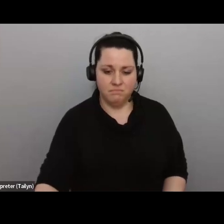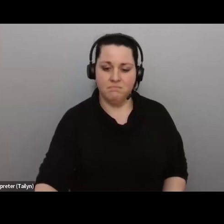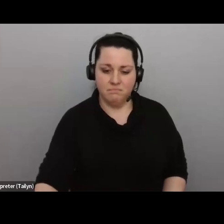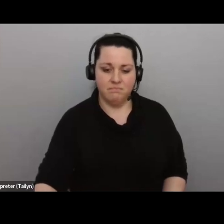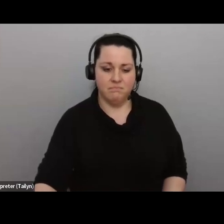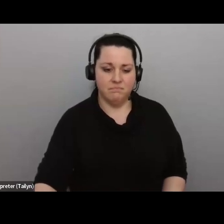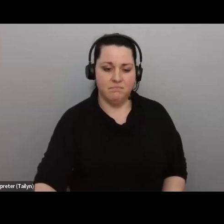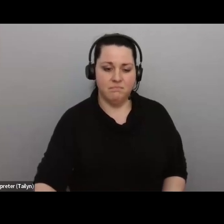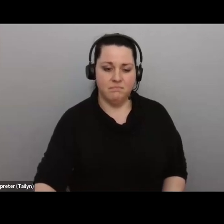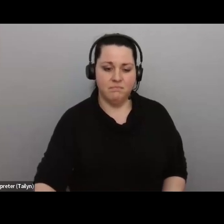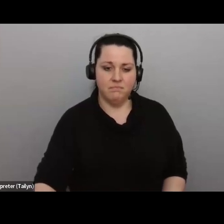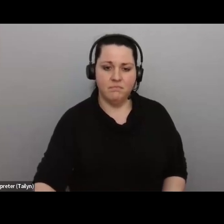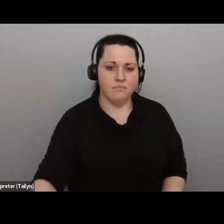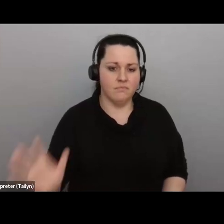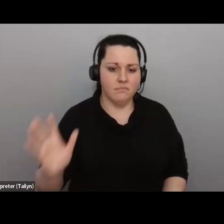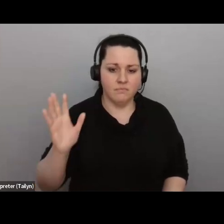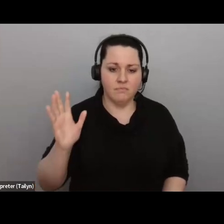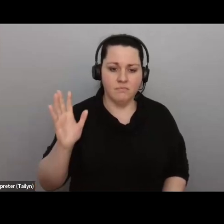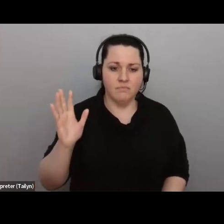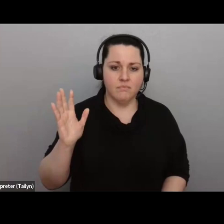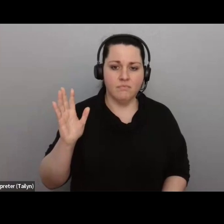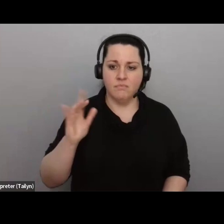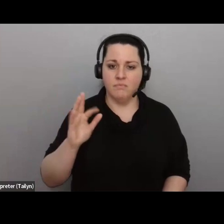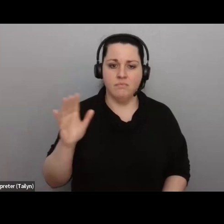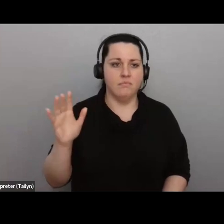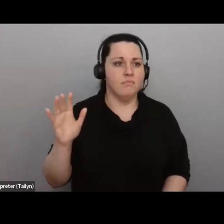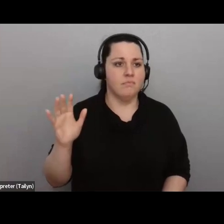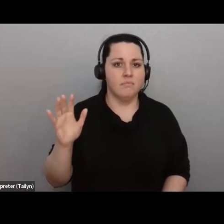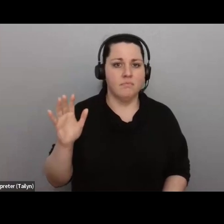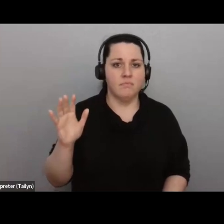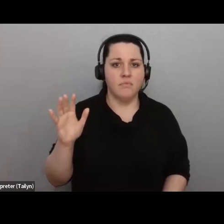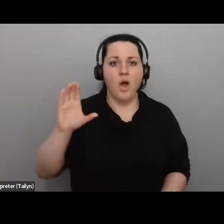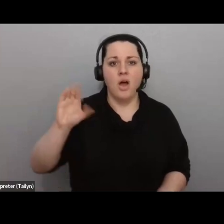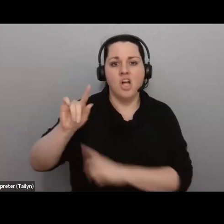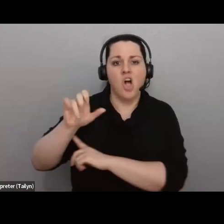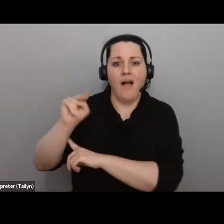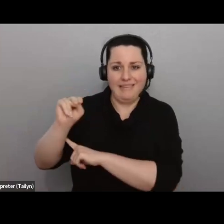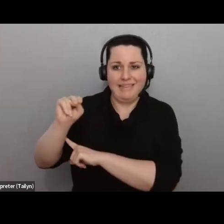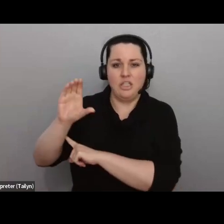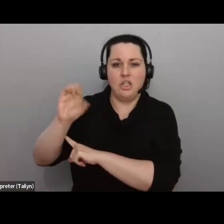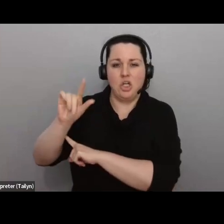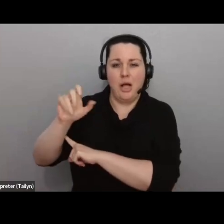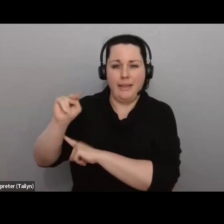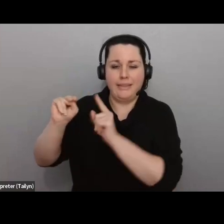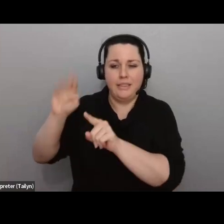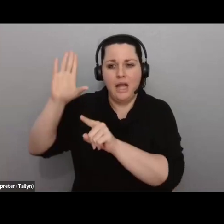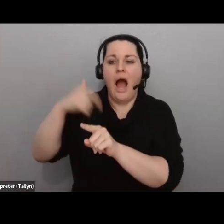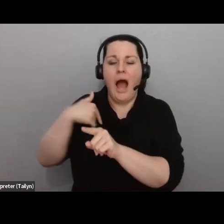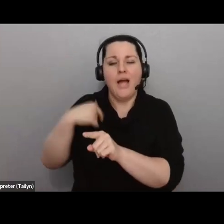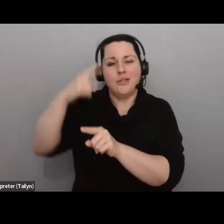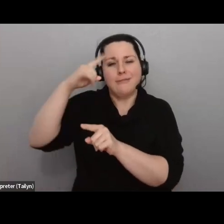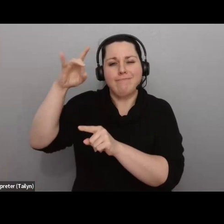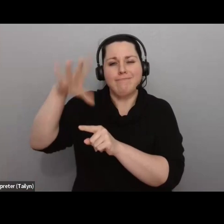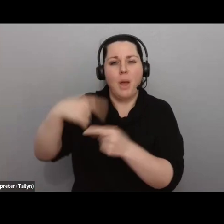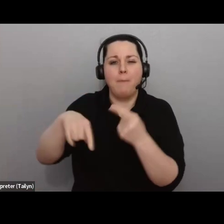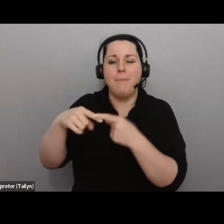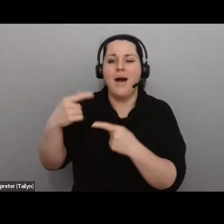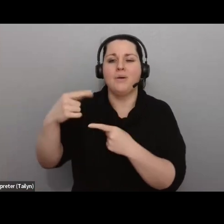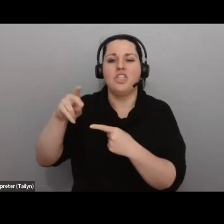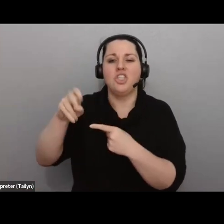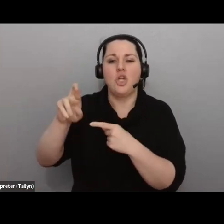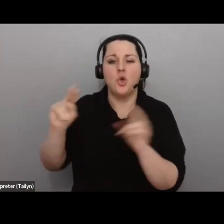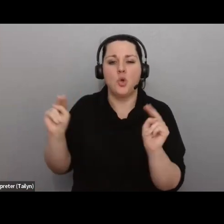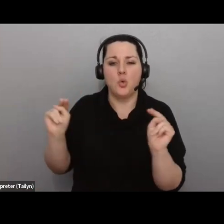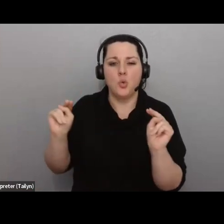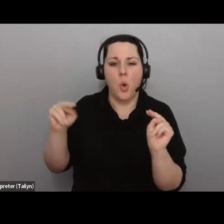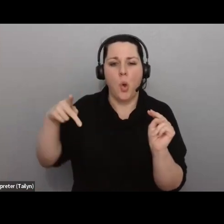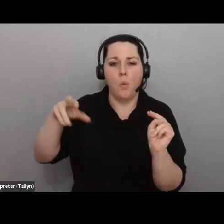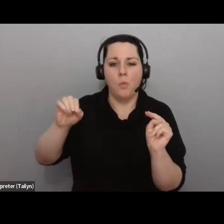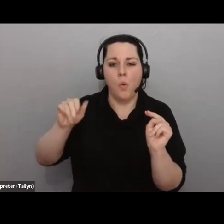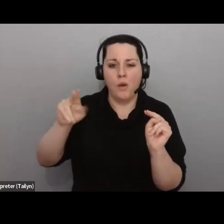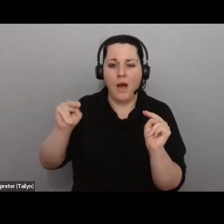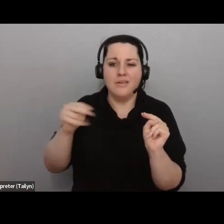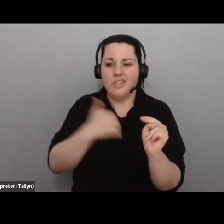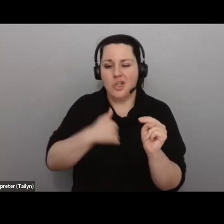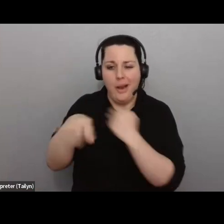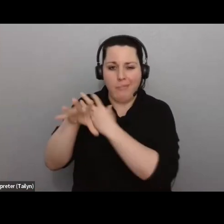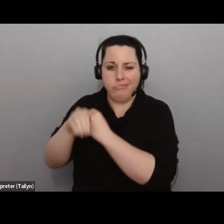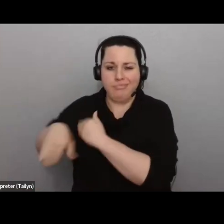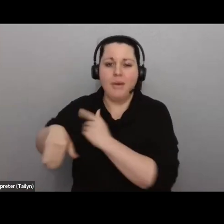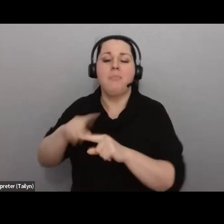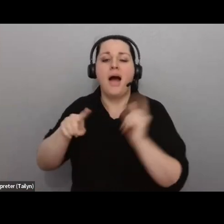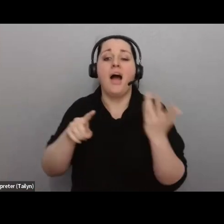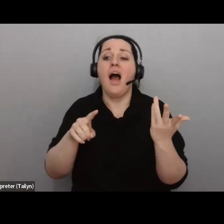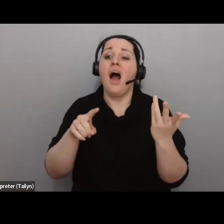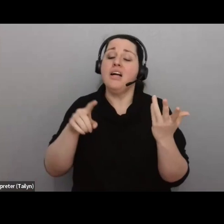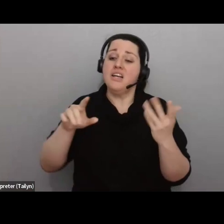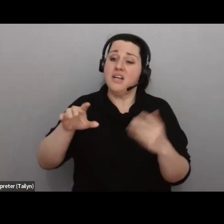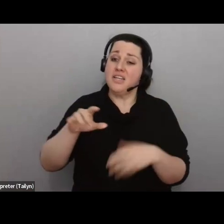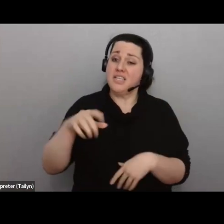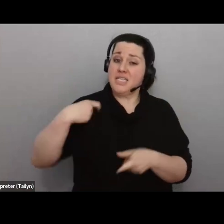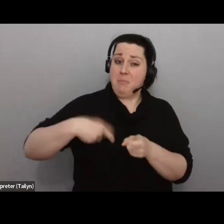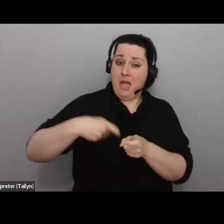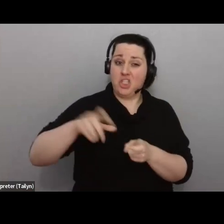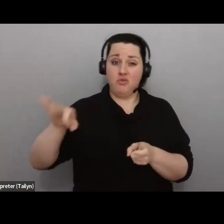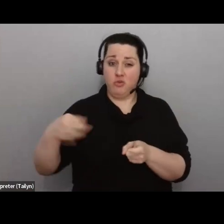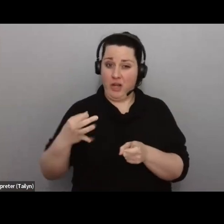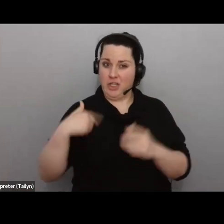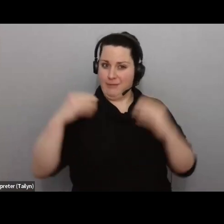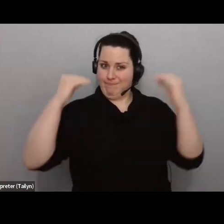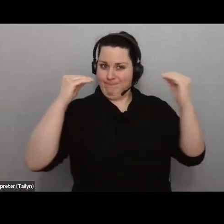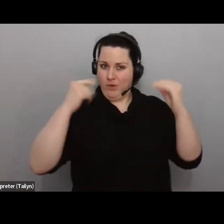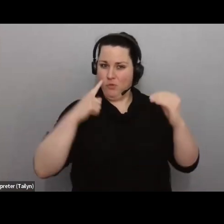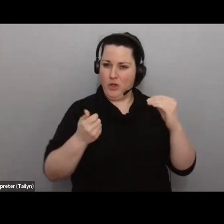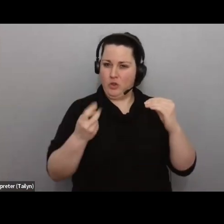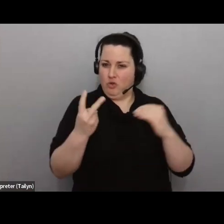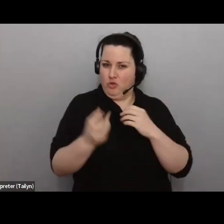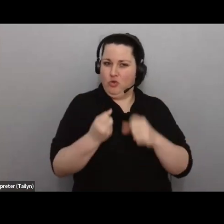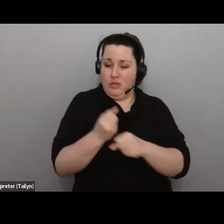Colleen: I have a thought on using gender neutral pronouns this is Colleen. I sorry I don't have my video on. But I've been teaching Spanish and French for the last few years, and so both of those are gendered languages as well. And